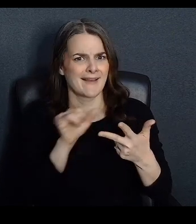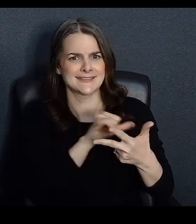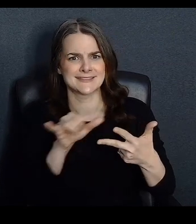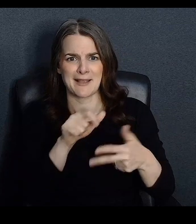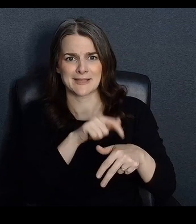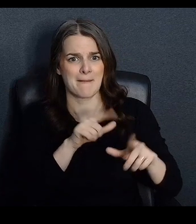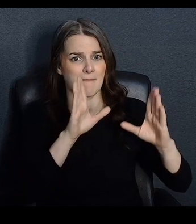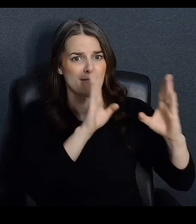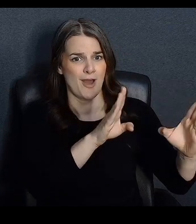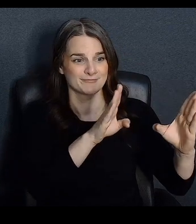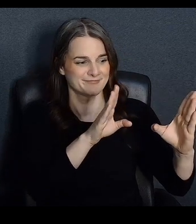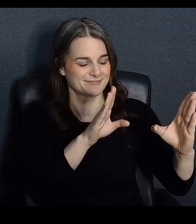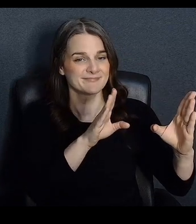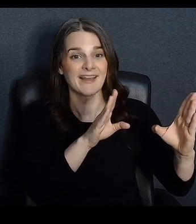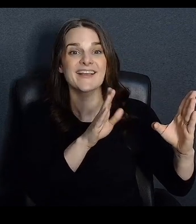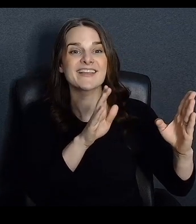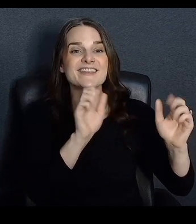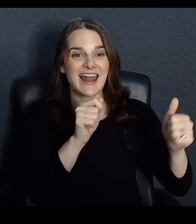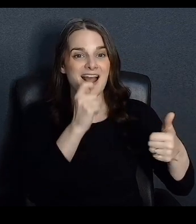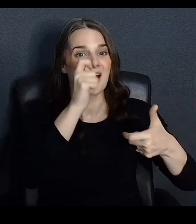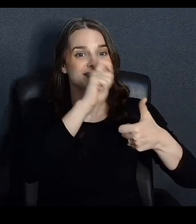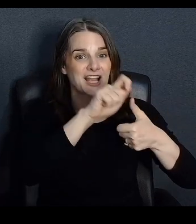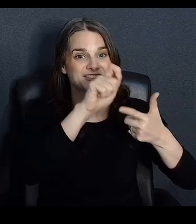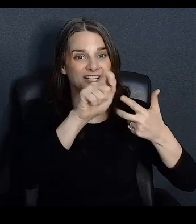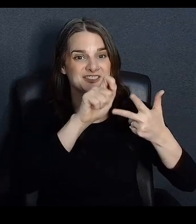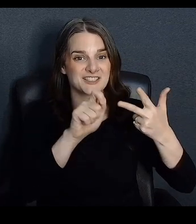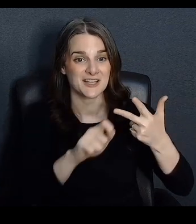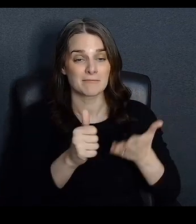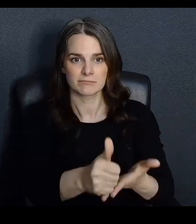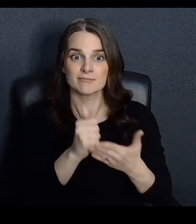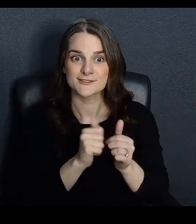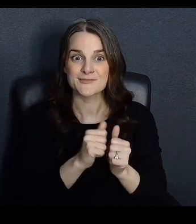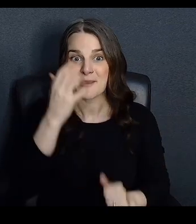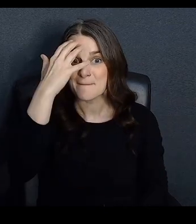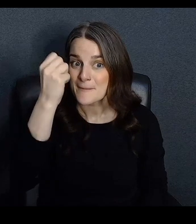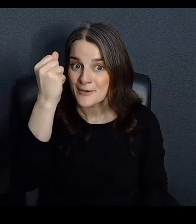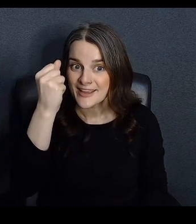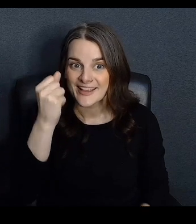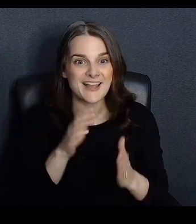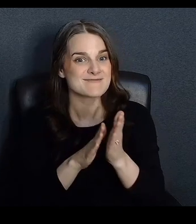And you can check the individual tasks off as you go an assist for both your memory and your motivation,